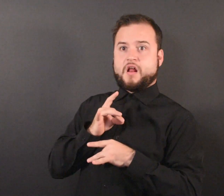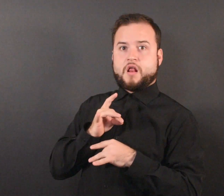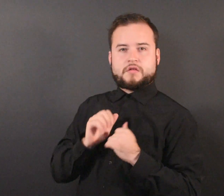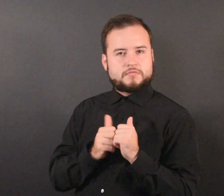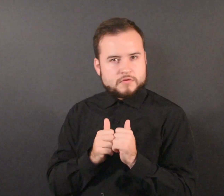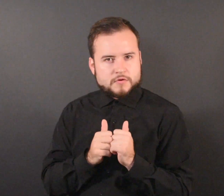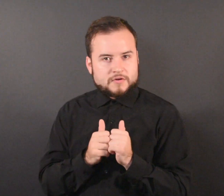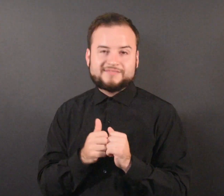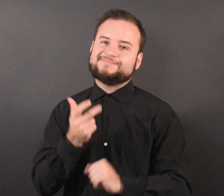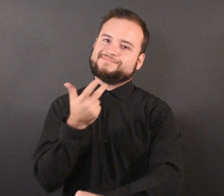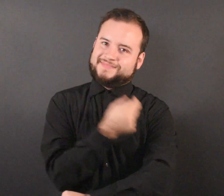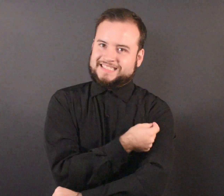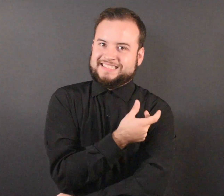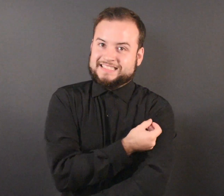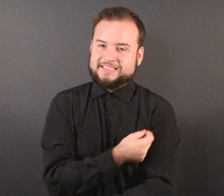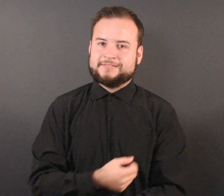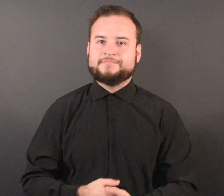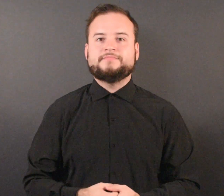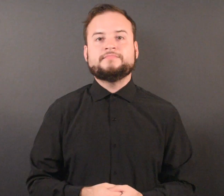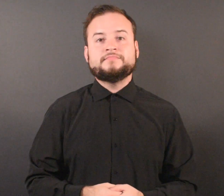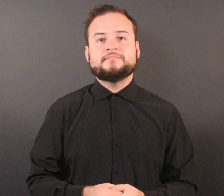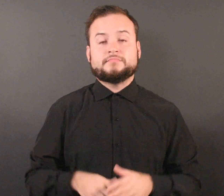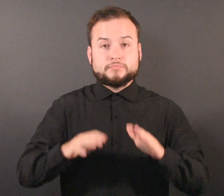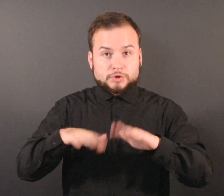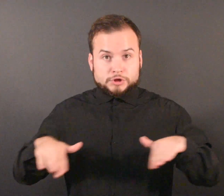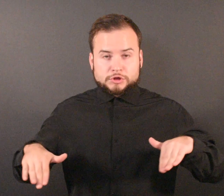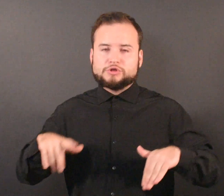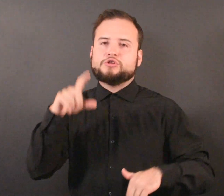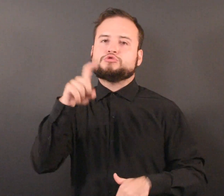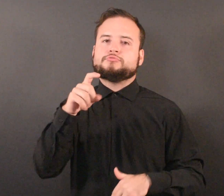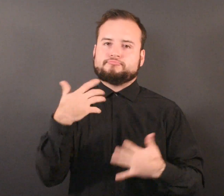Children should receive two doses of MMR vaccine: